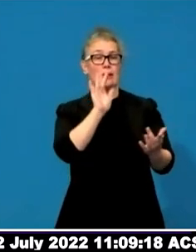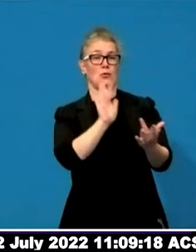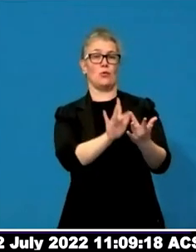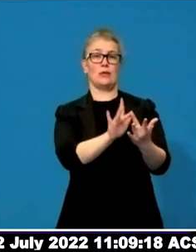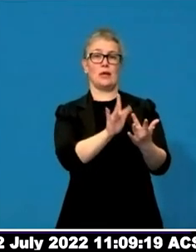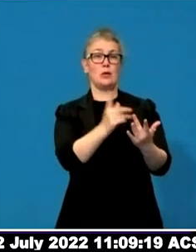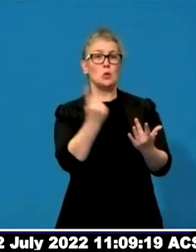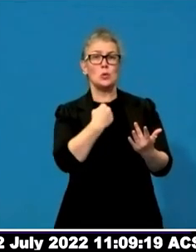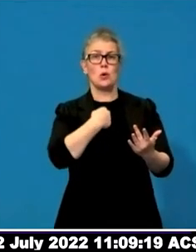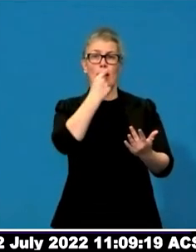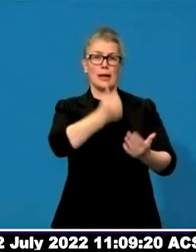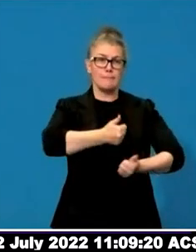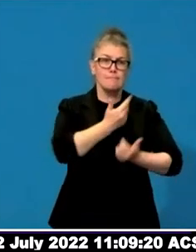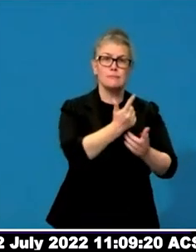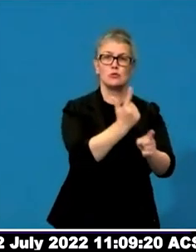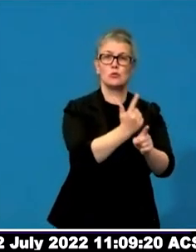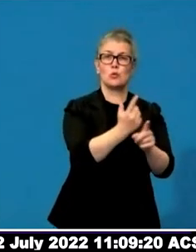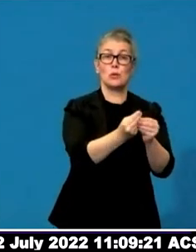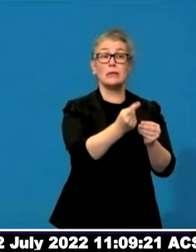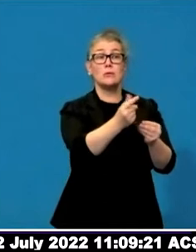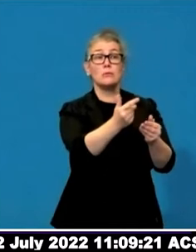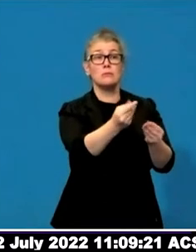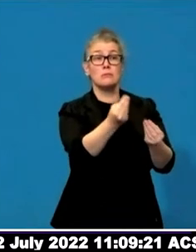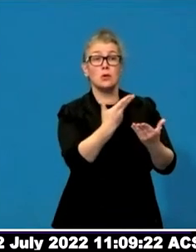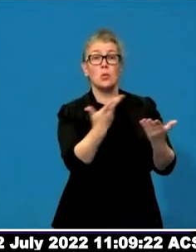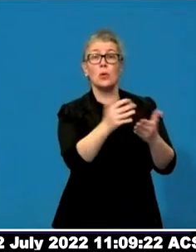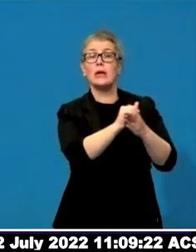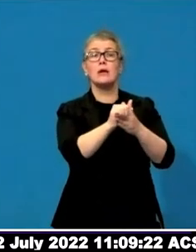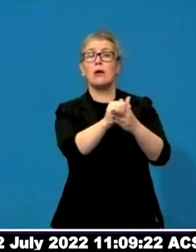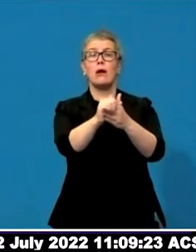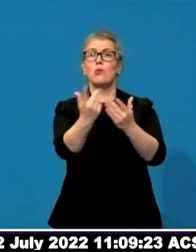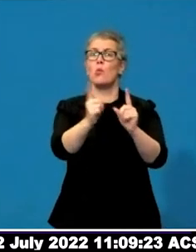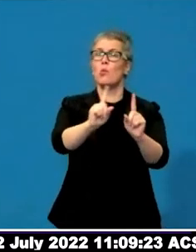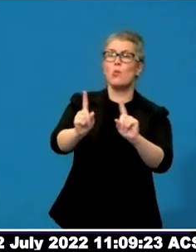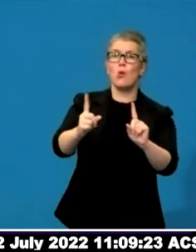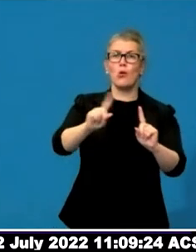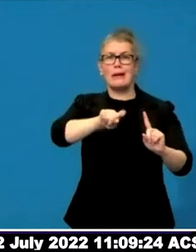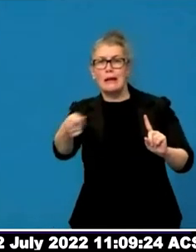to point you in the right direction or help you work out